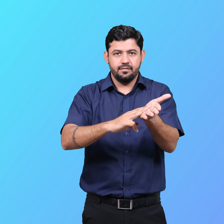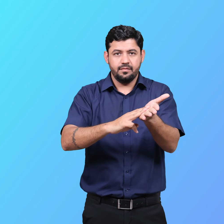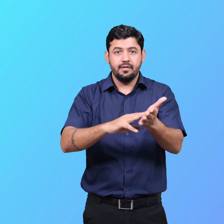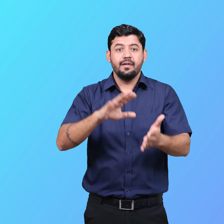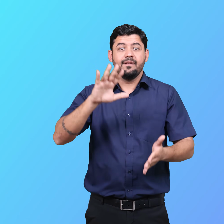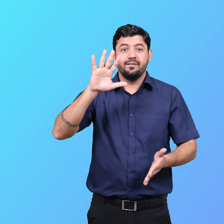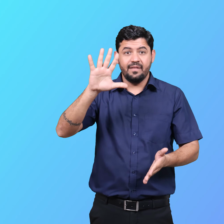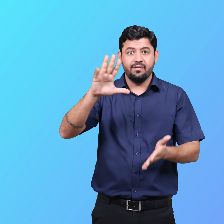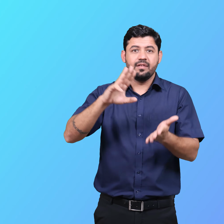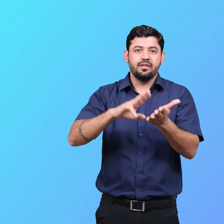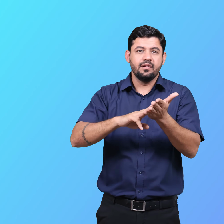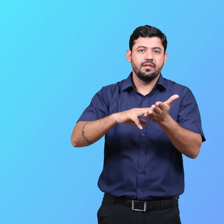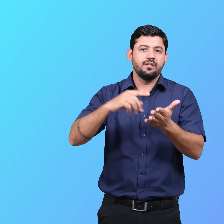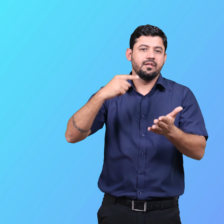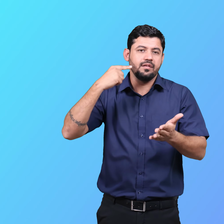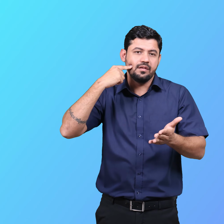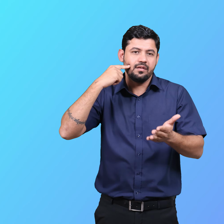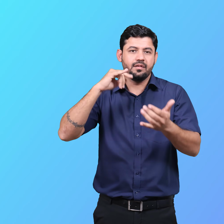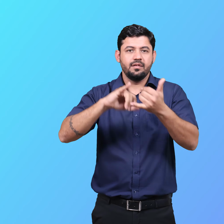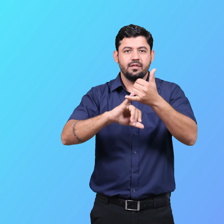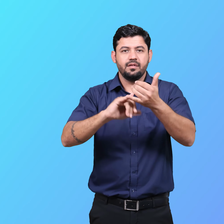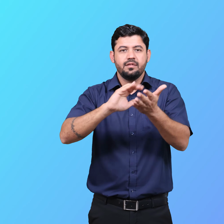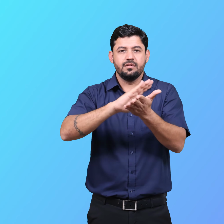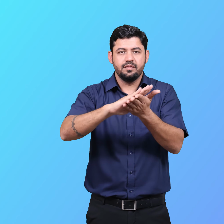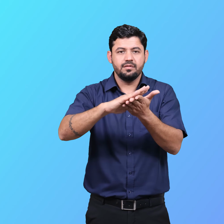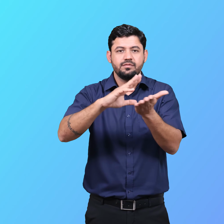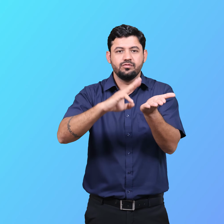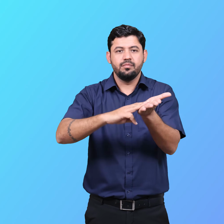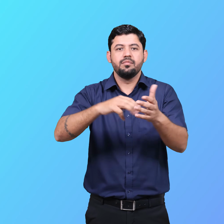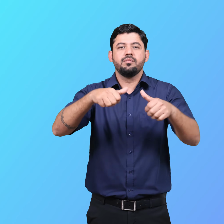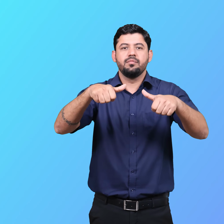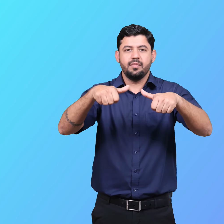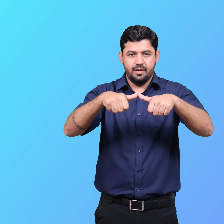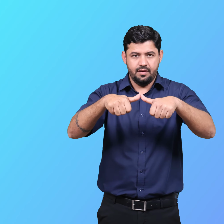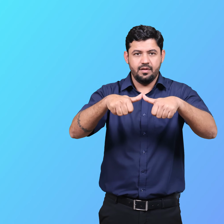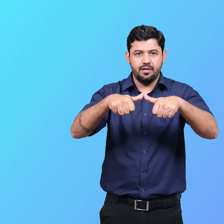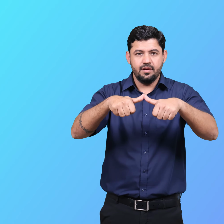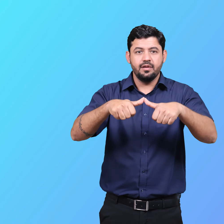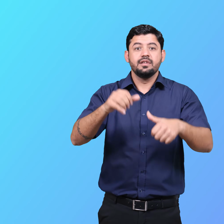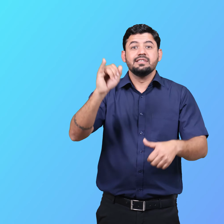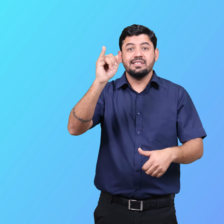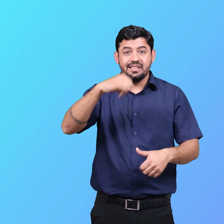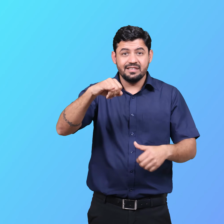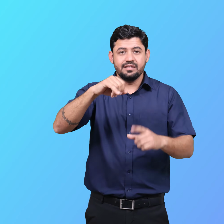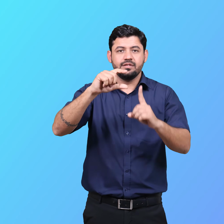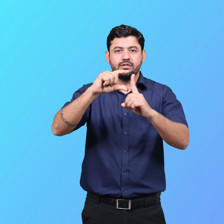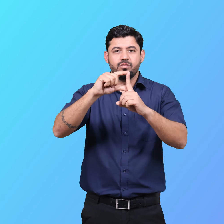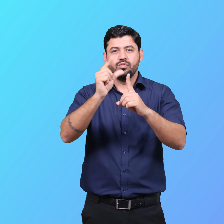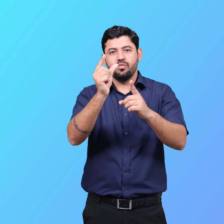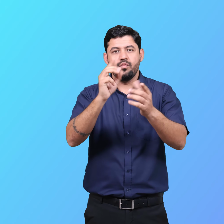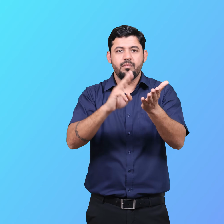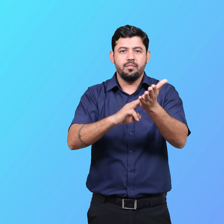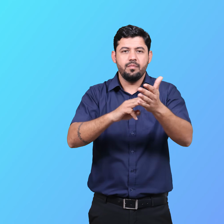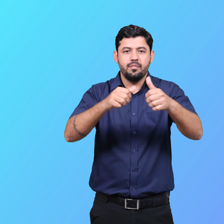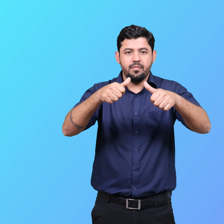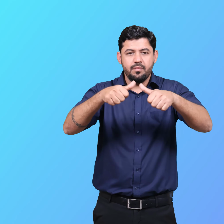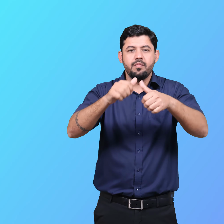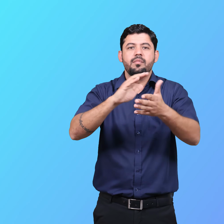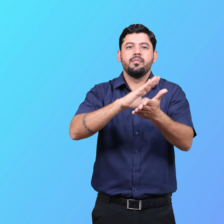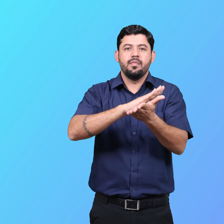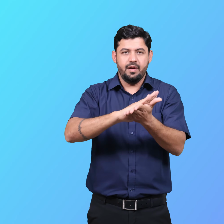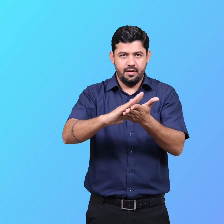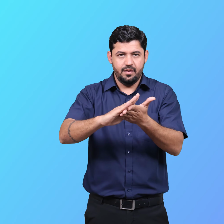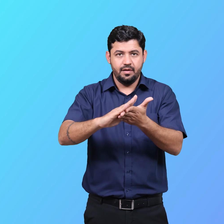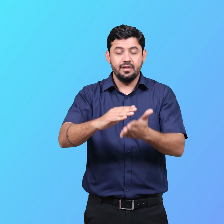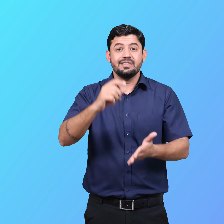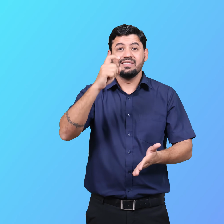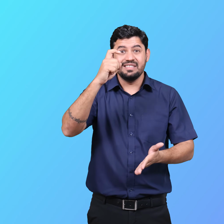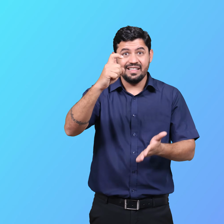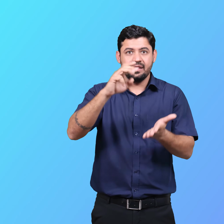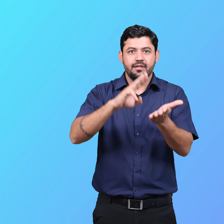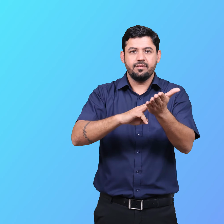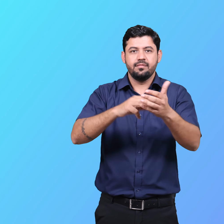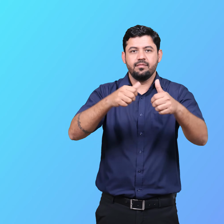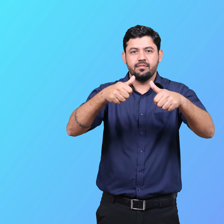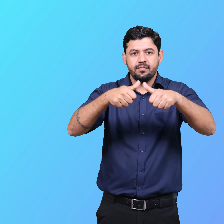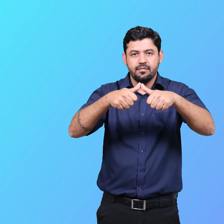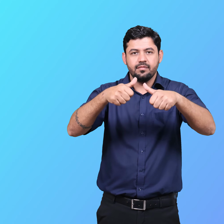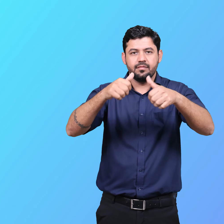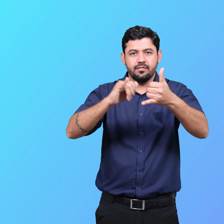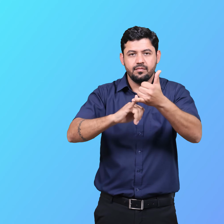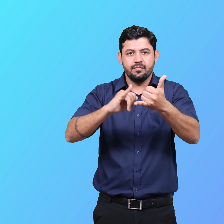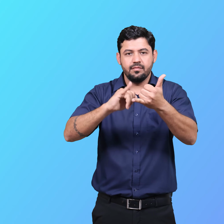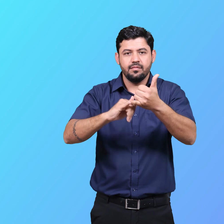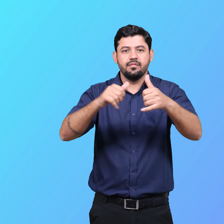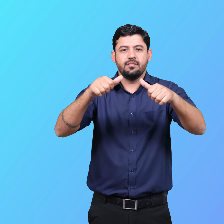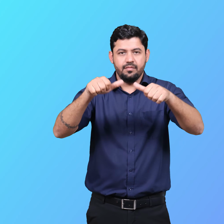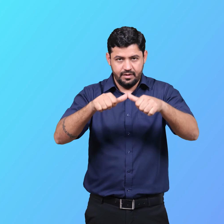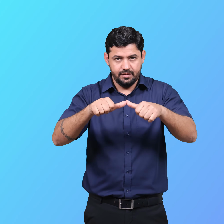Mishma, Dumah, Massa,